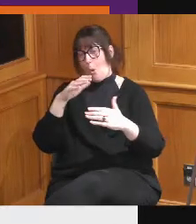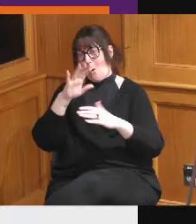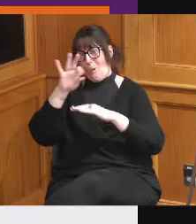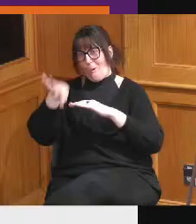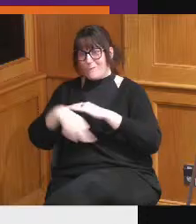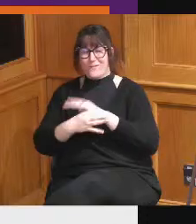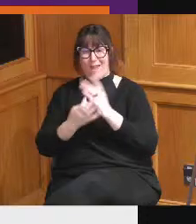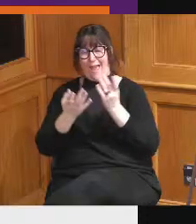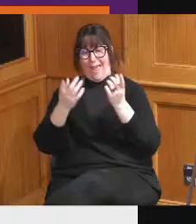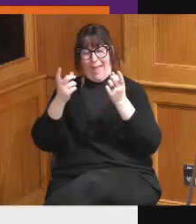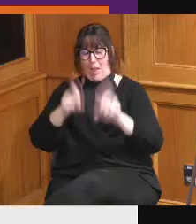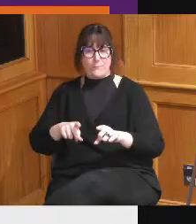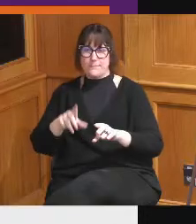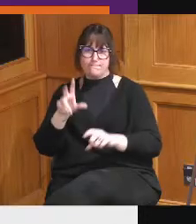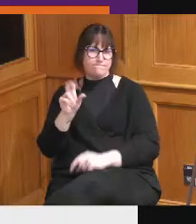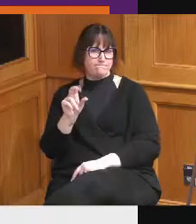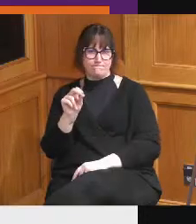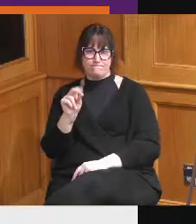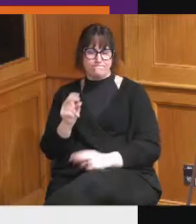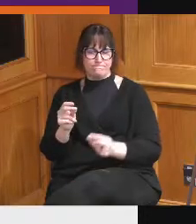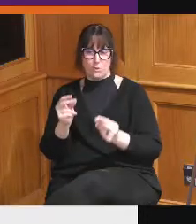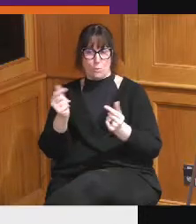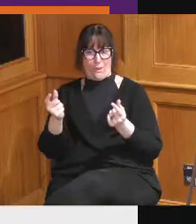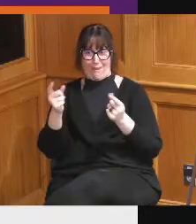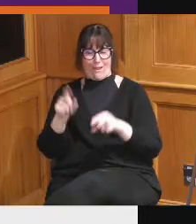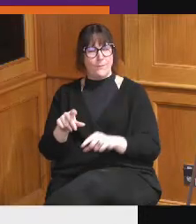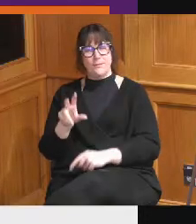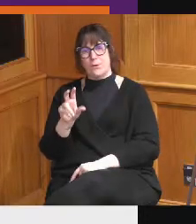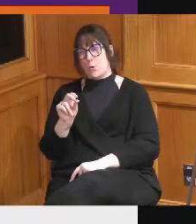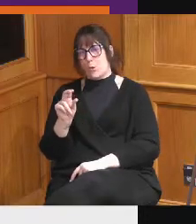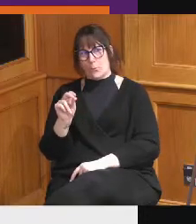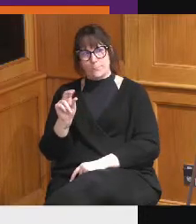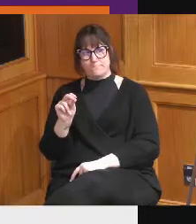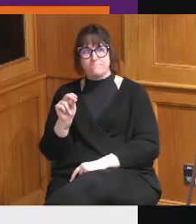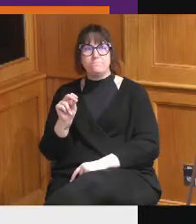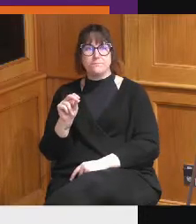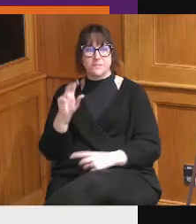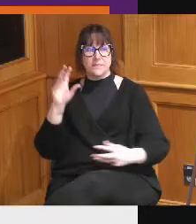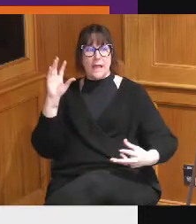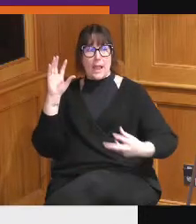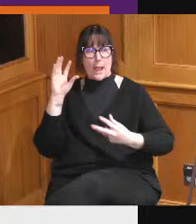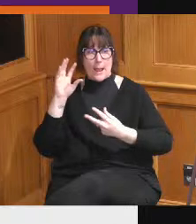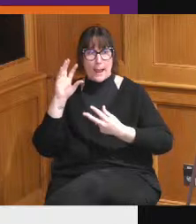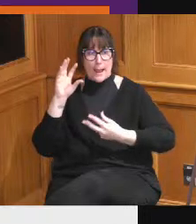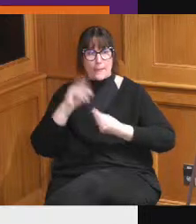the two years of making commitments to projects 17 of them have been finished actually for 577 units